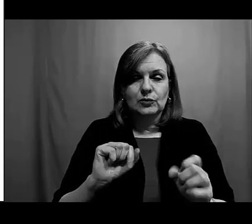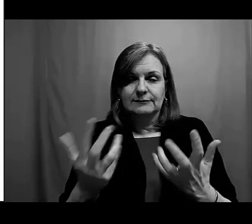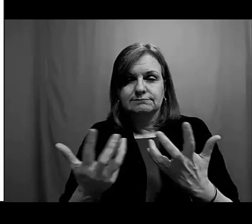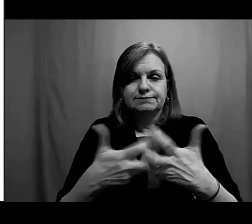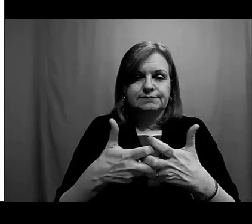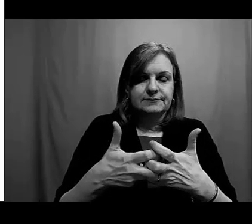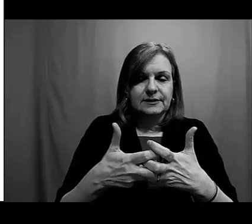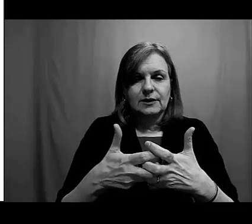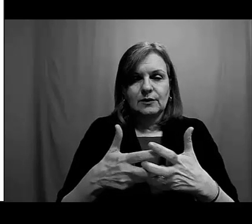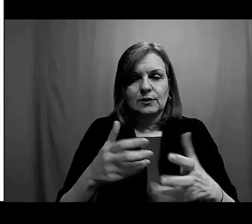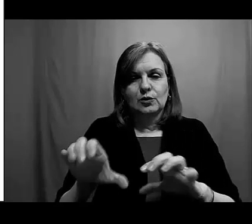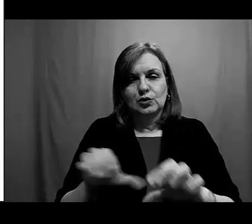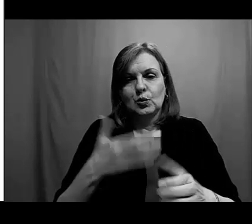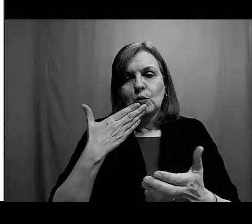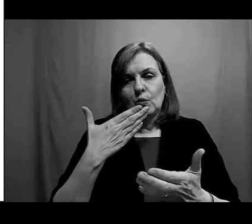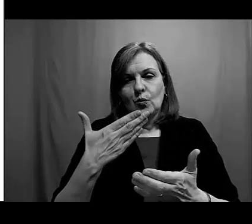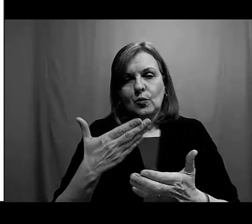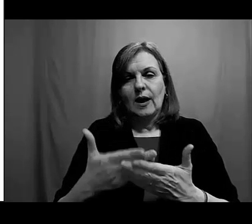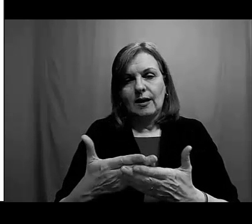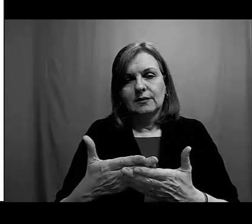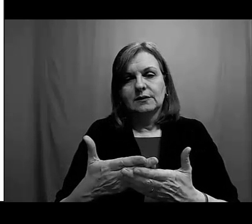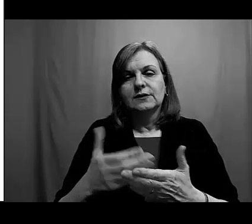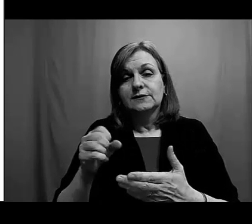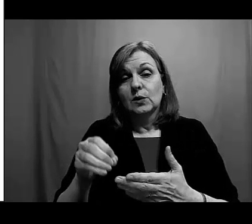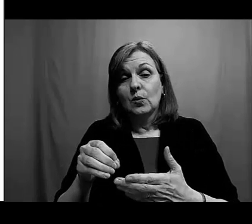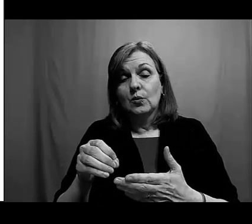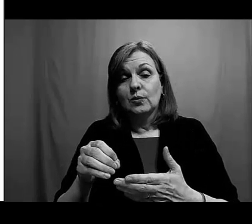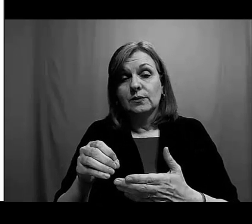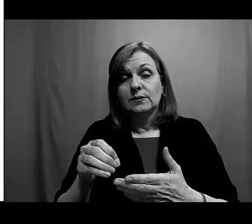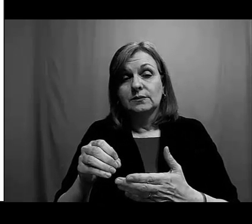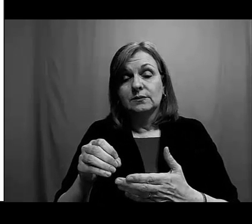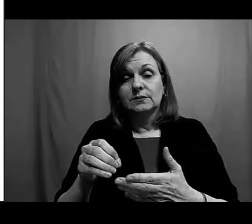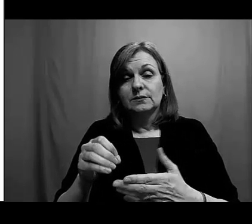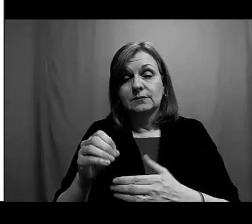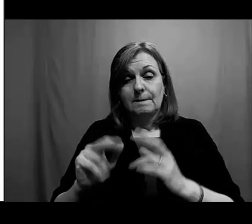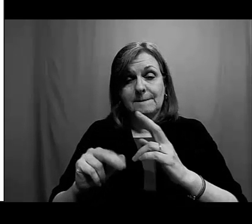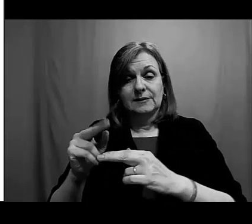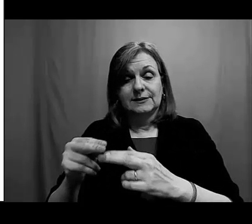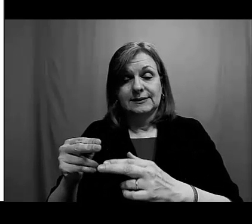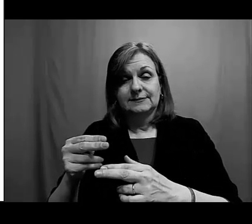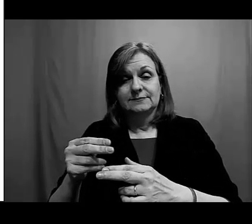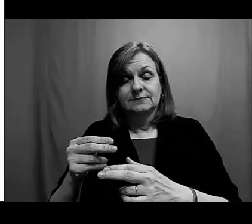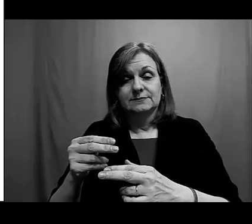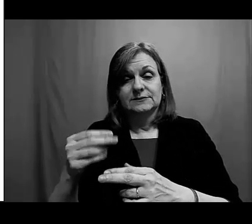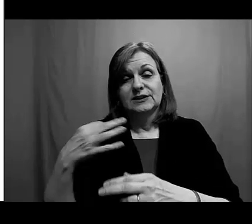makes sense to do in and in a way that will not only be best for